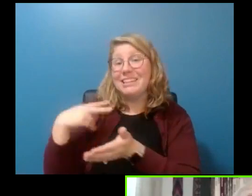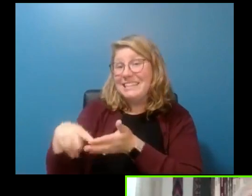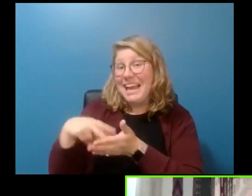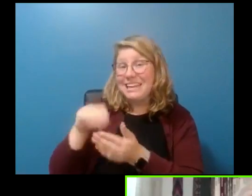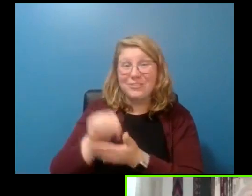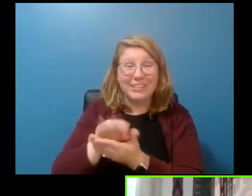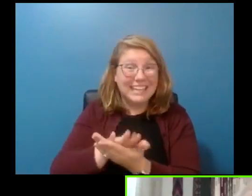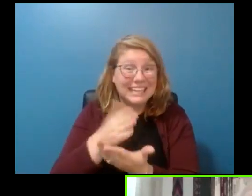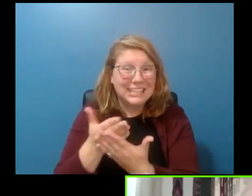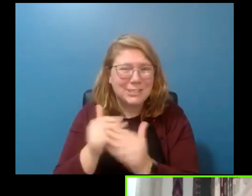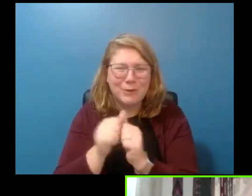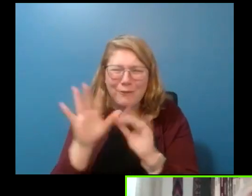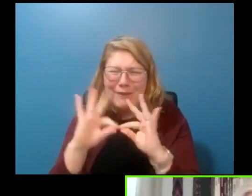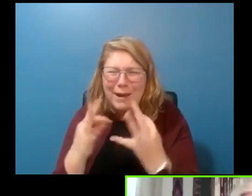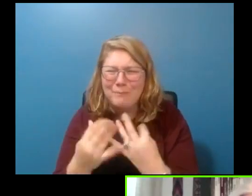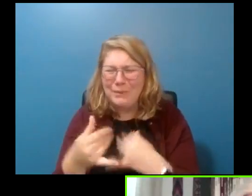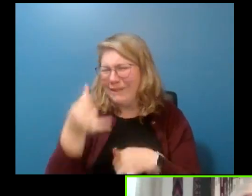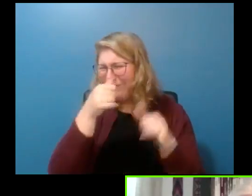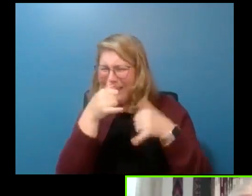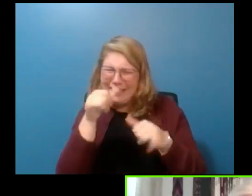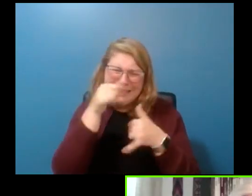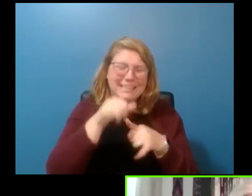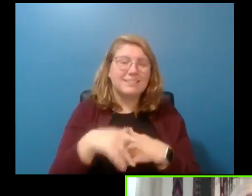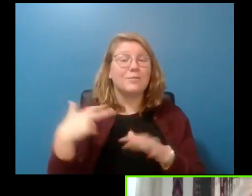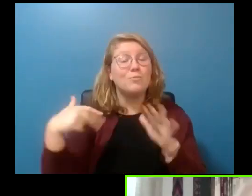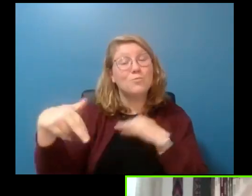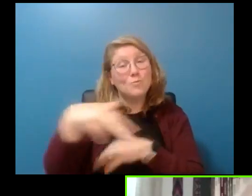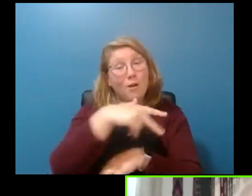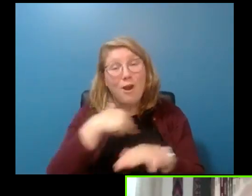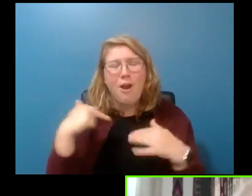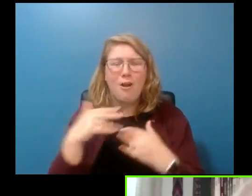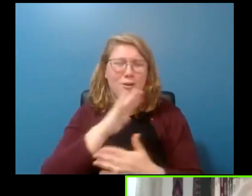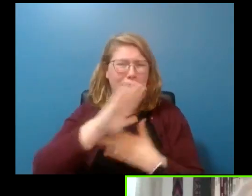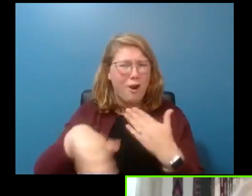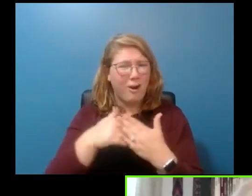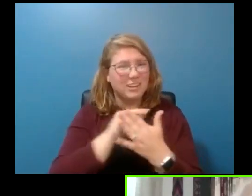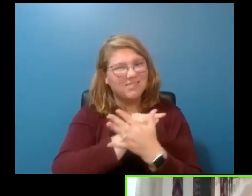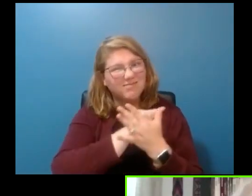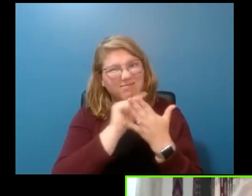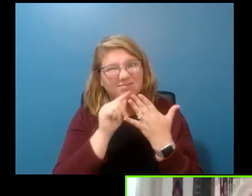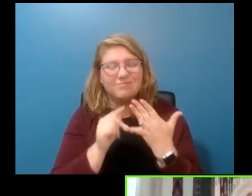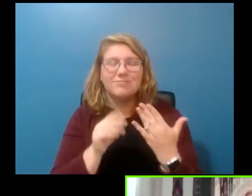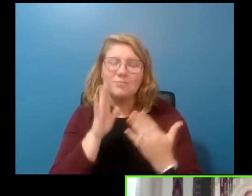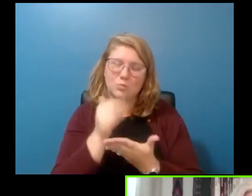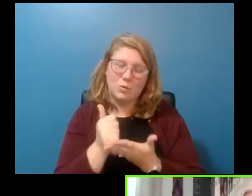this time and I think it's important to acknowledge that. And so, all that stress has